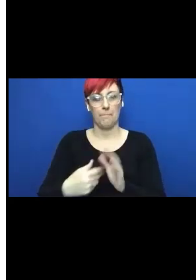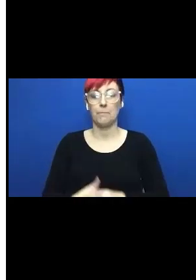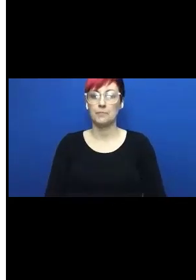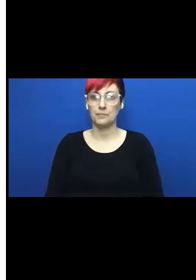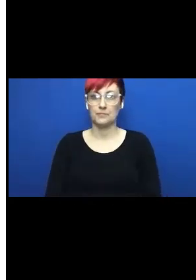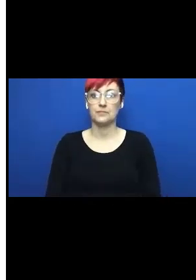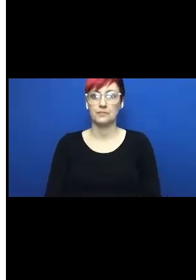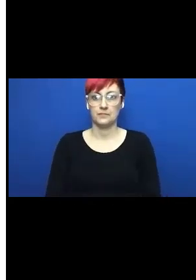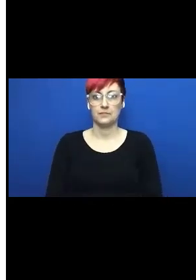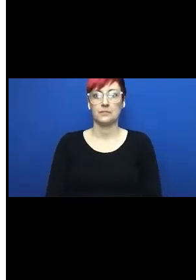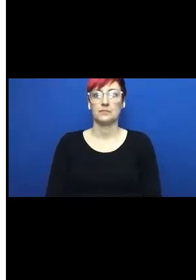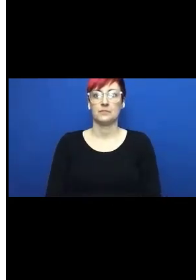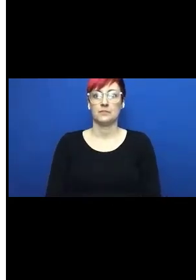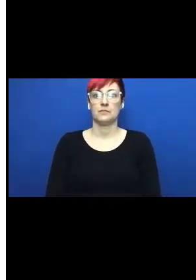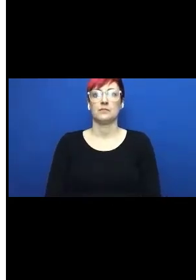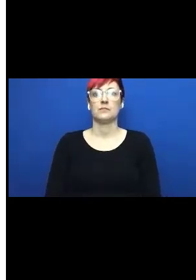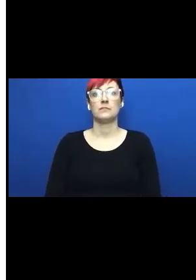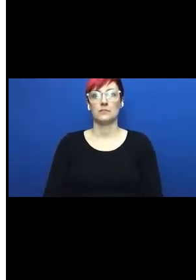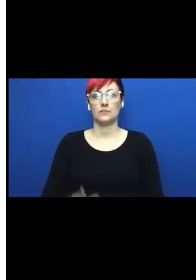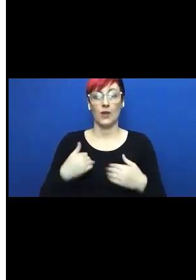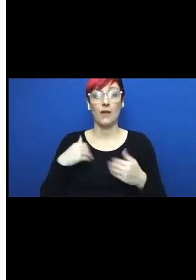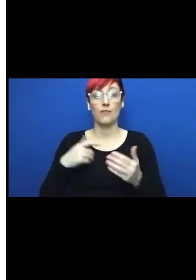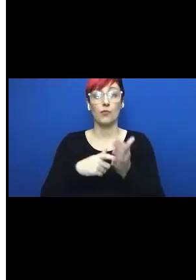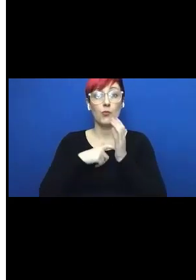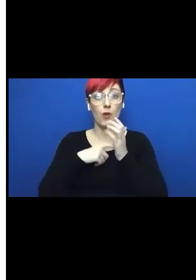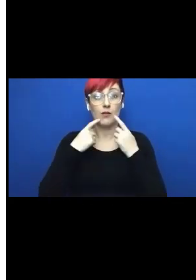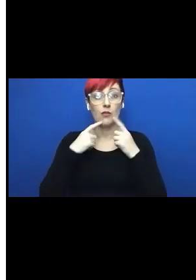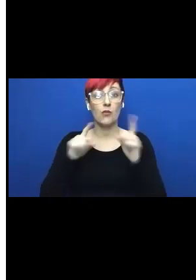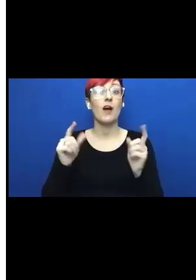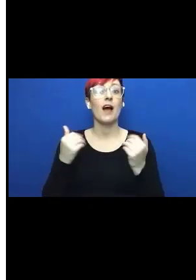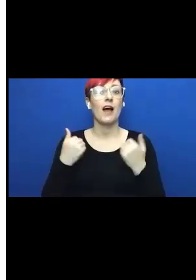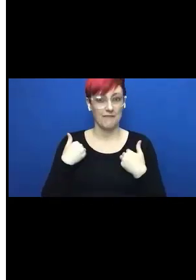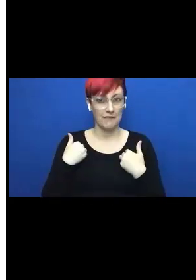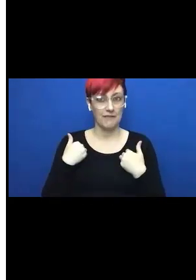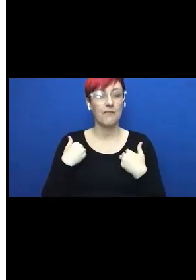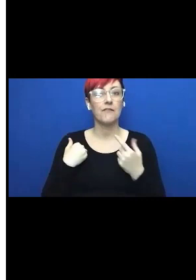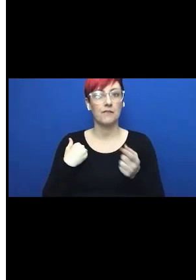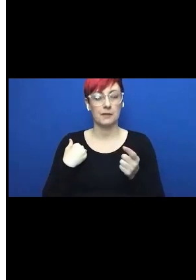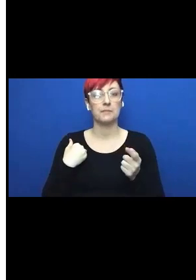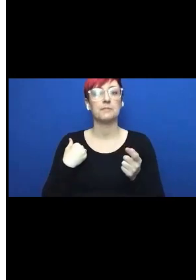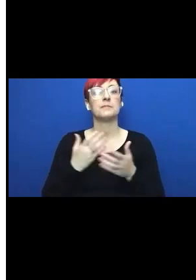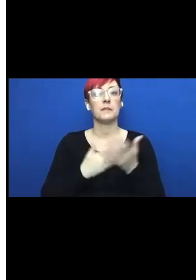So we have required disclosures. And so we have some considerations